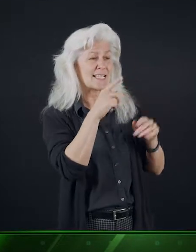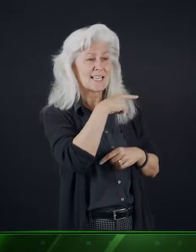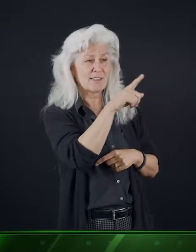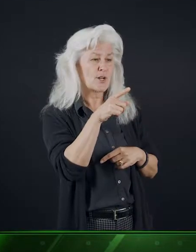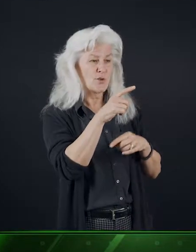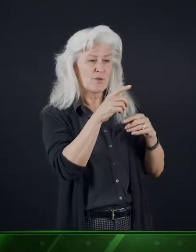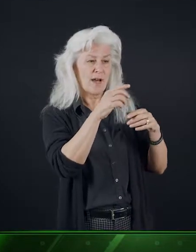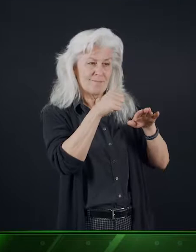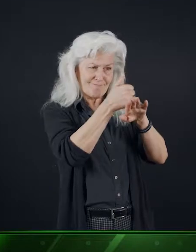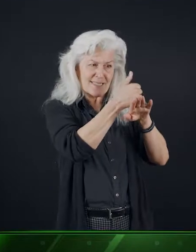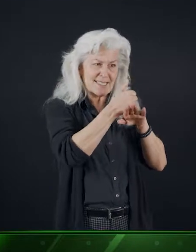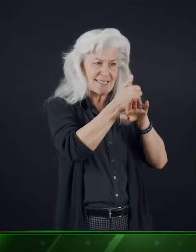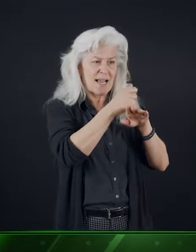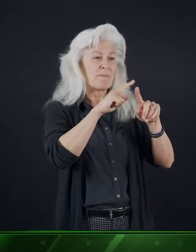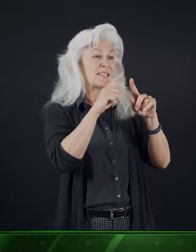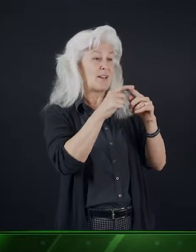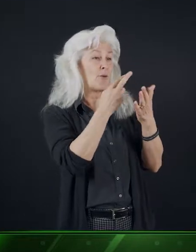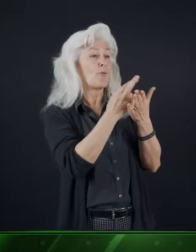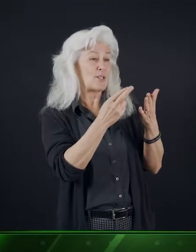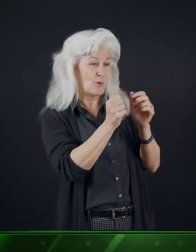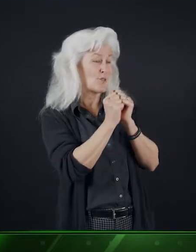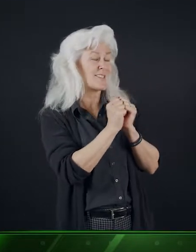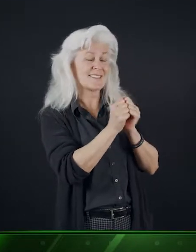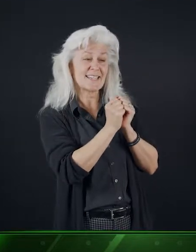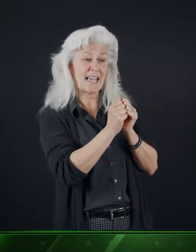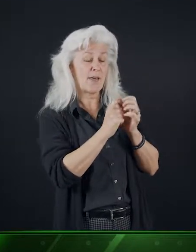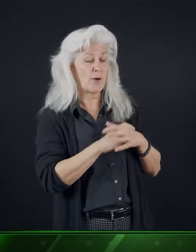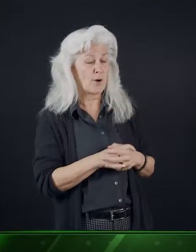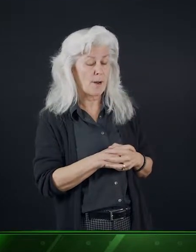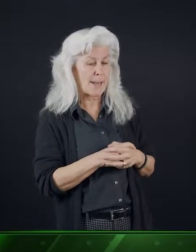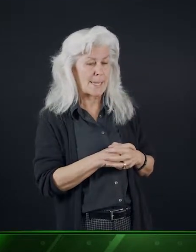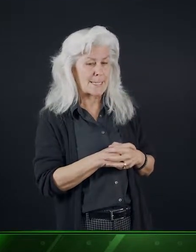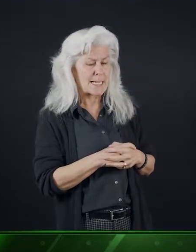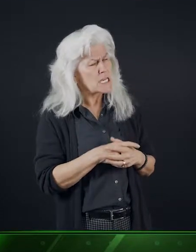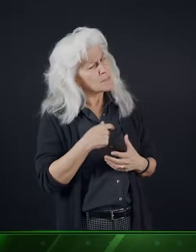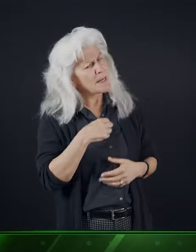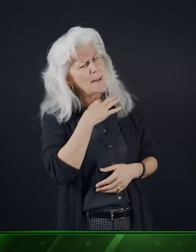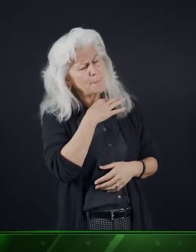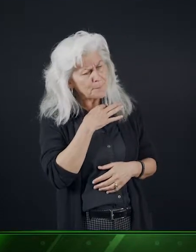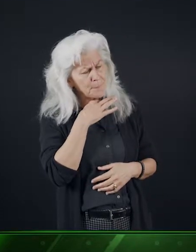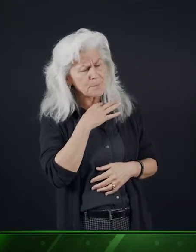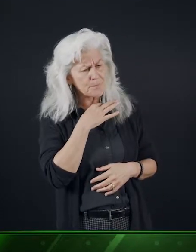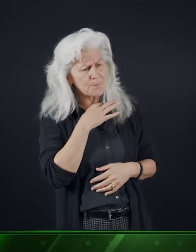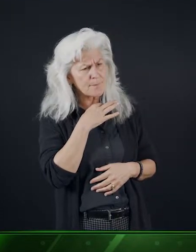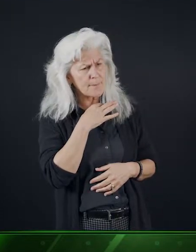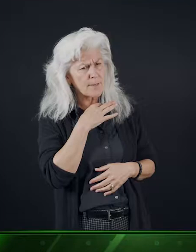all these different resources together. So I do wonder, when it comes to learning,